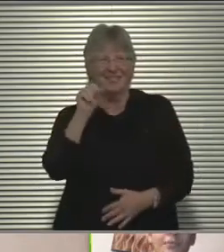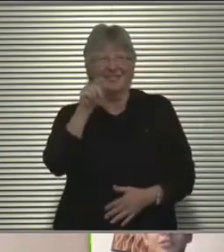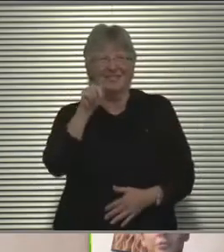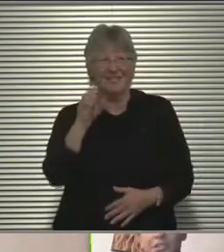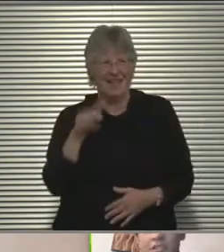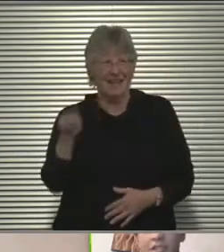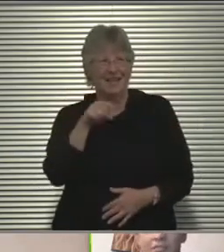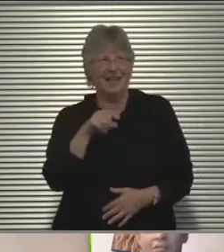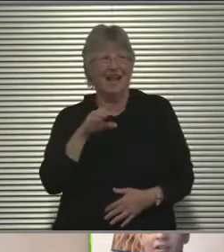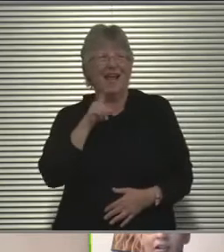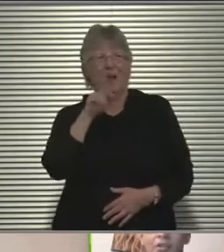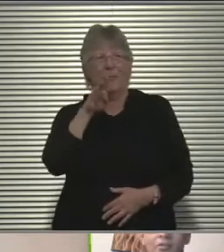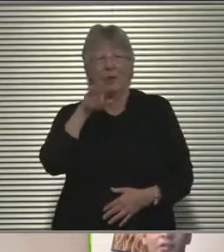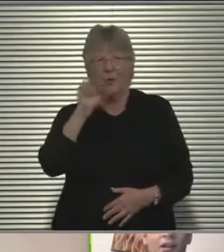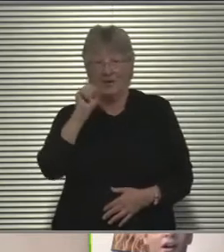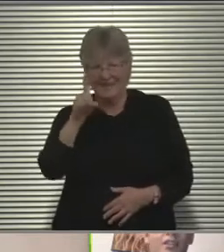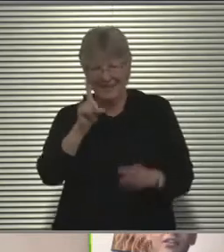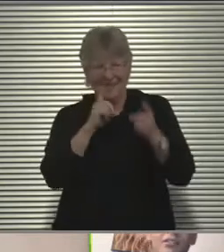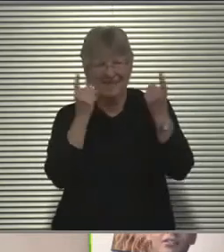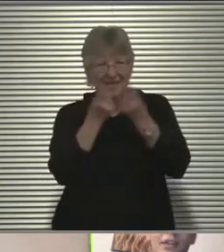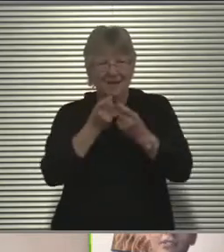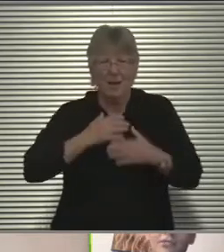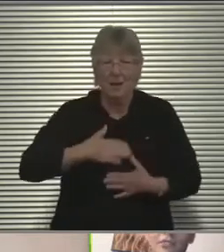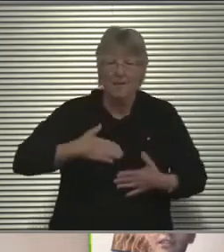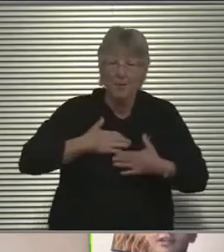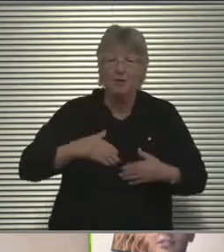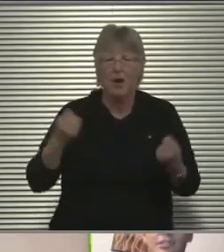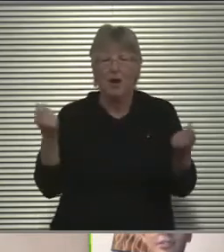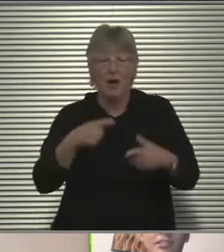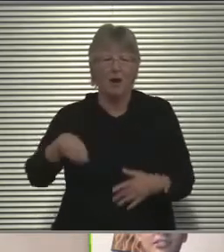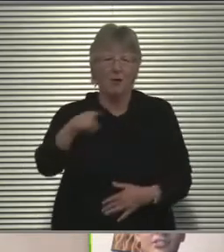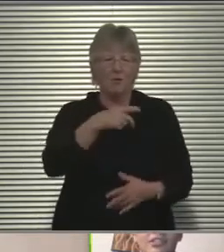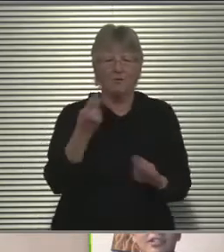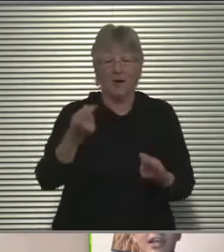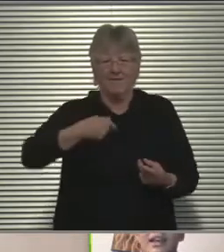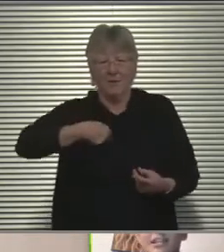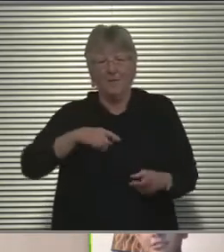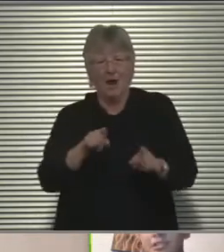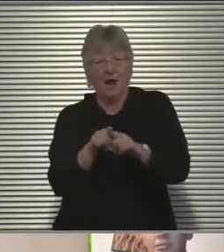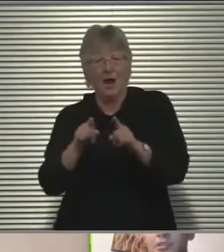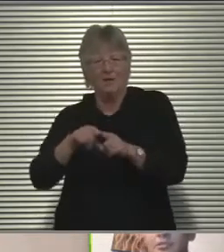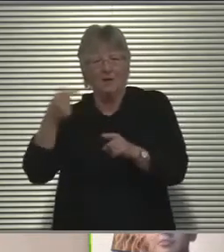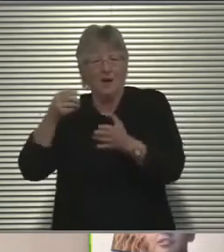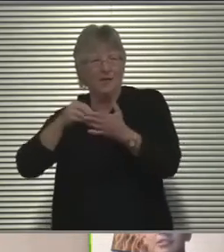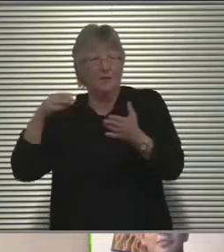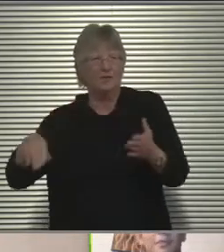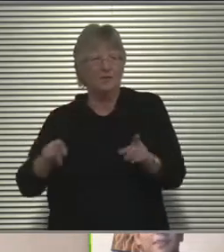I am so appreciative of all that you have done for me and the other students in this district, and I truly love you all so much.